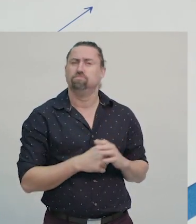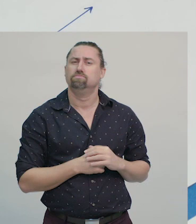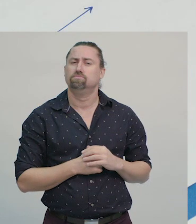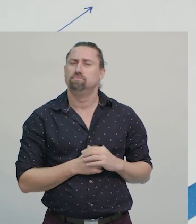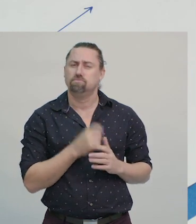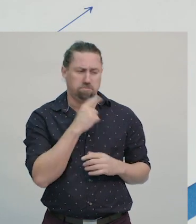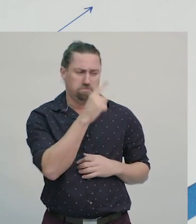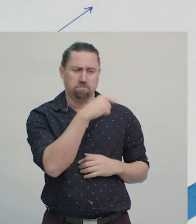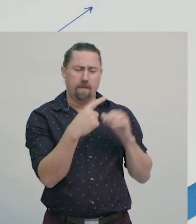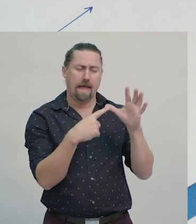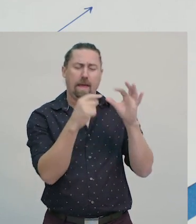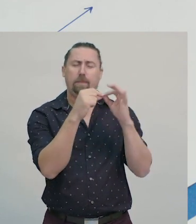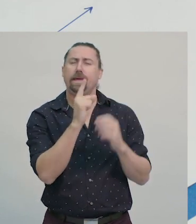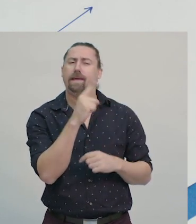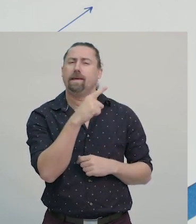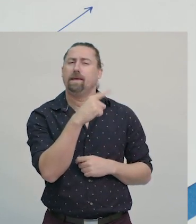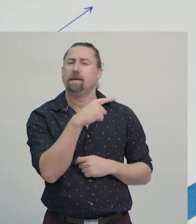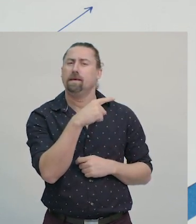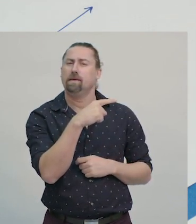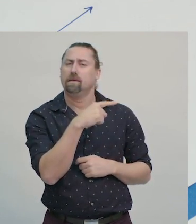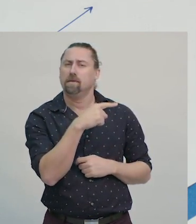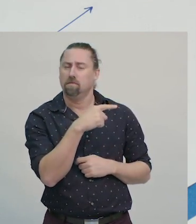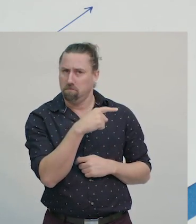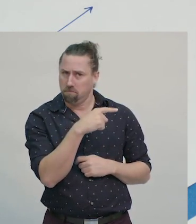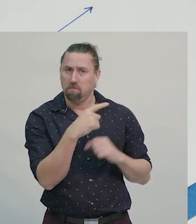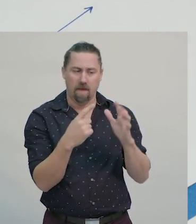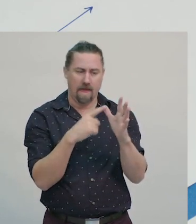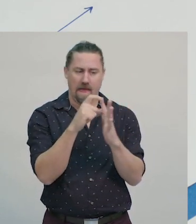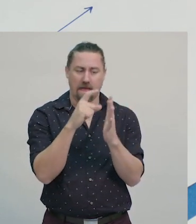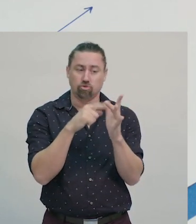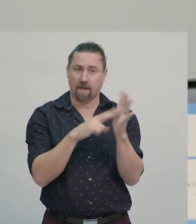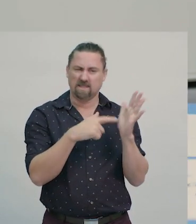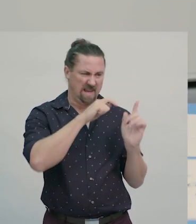Firstly, they are adjacent, and are on a straight line.